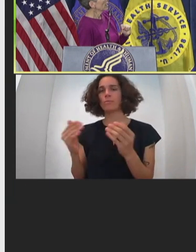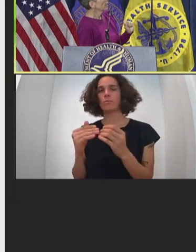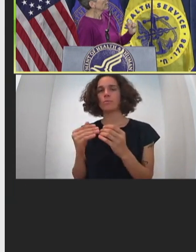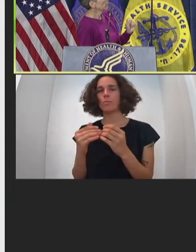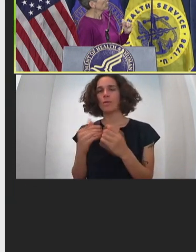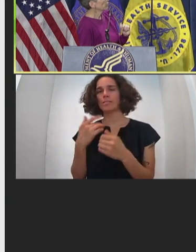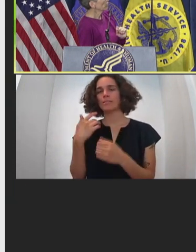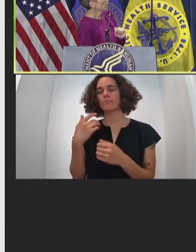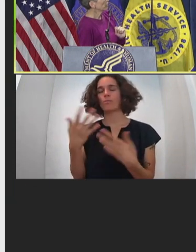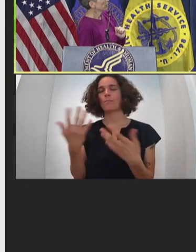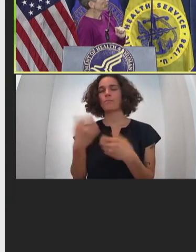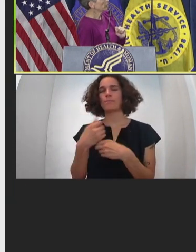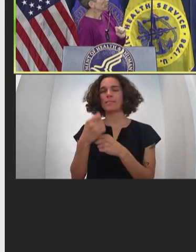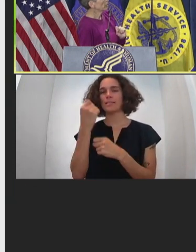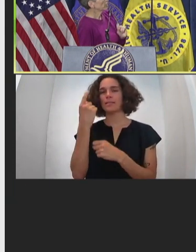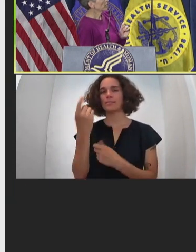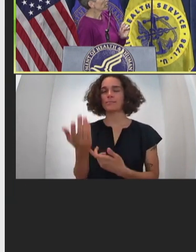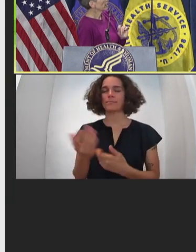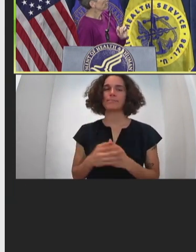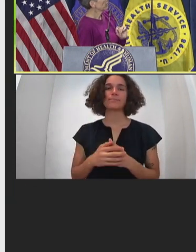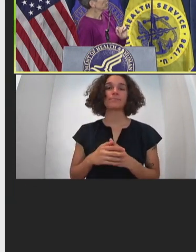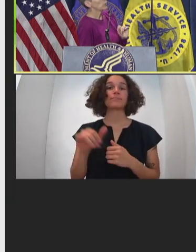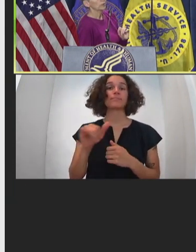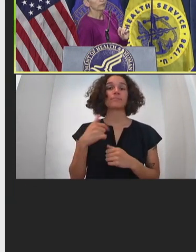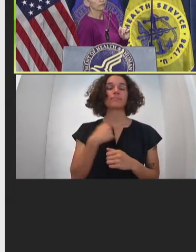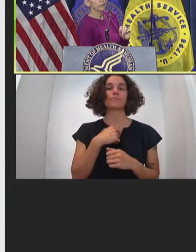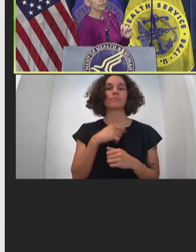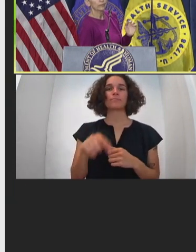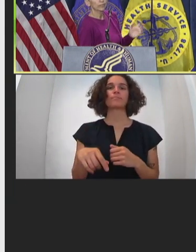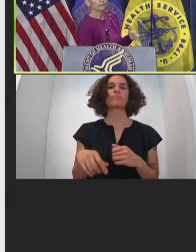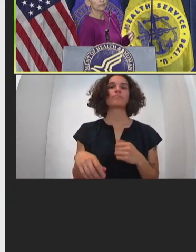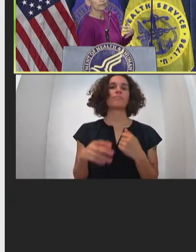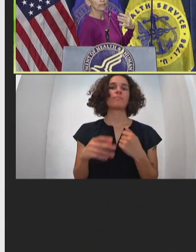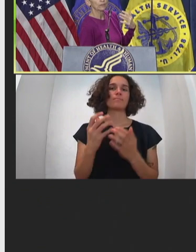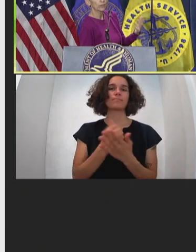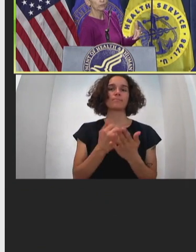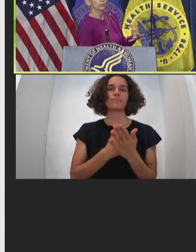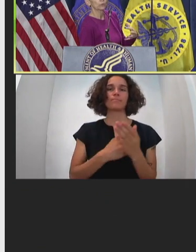And then we should also put together an archive of supportive materials and evaluation toolkits